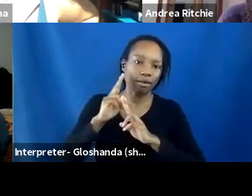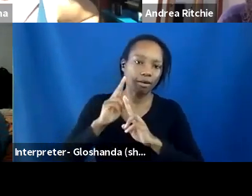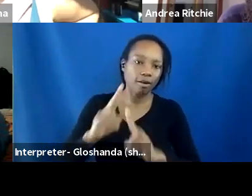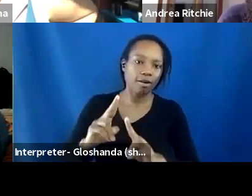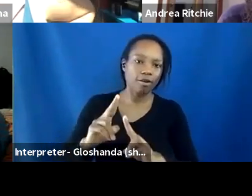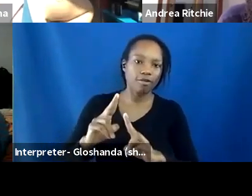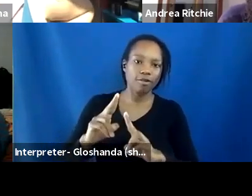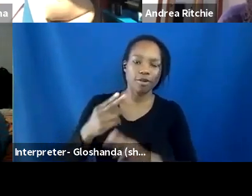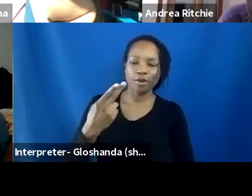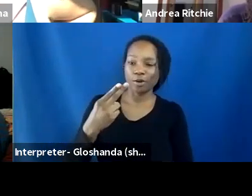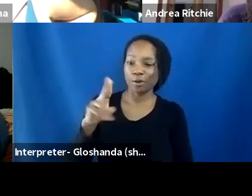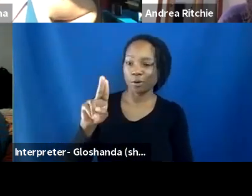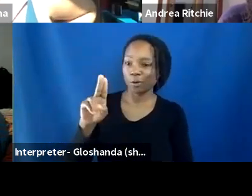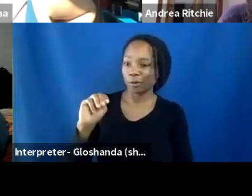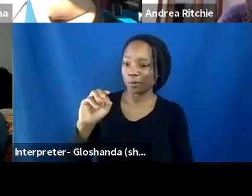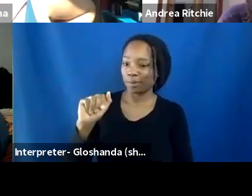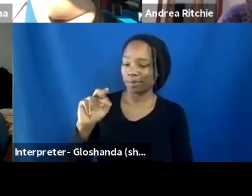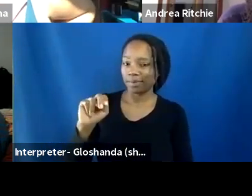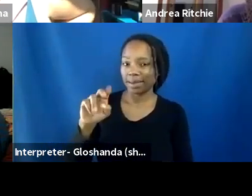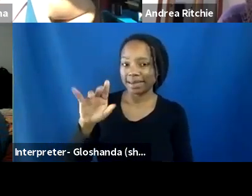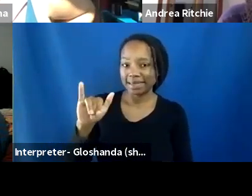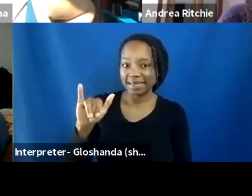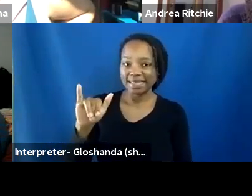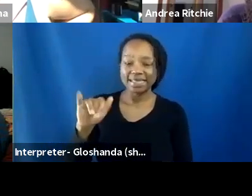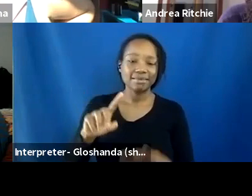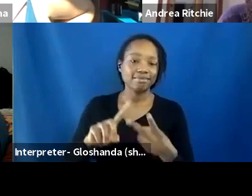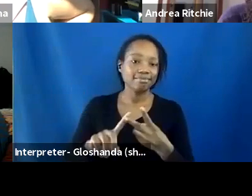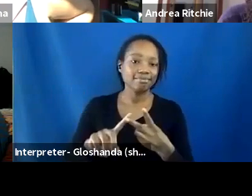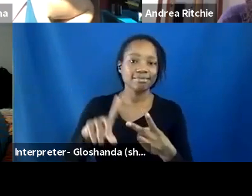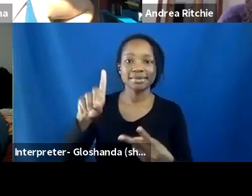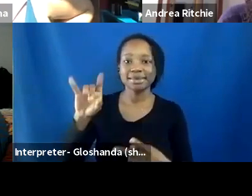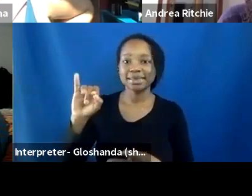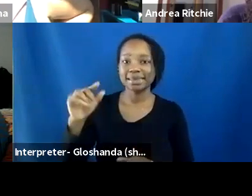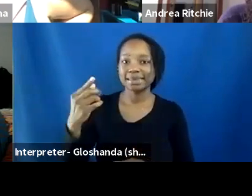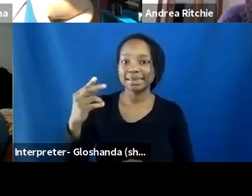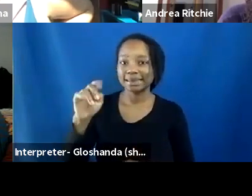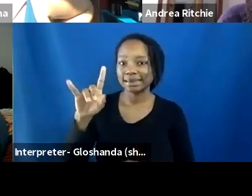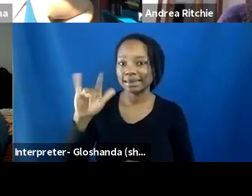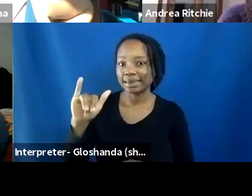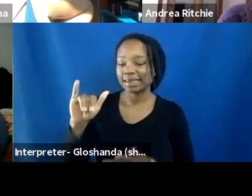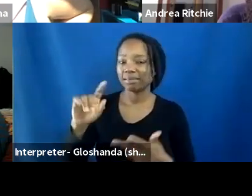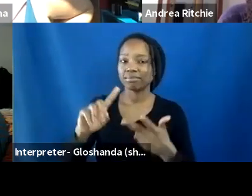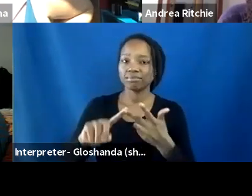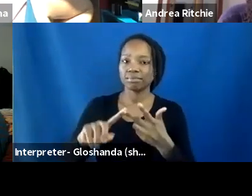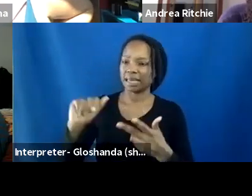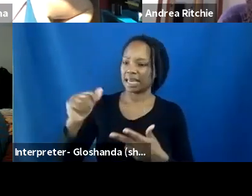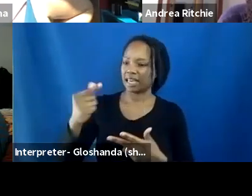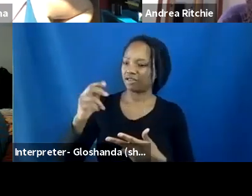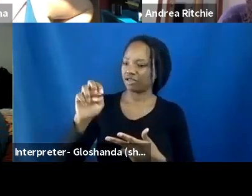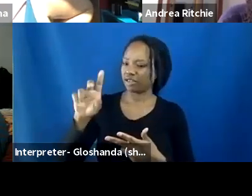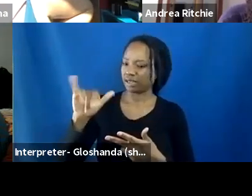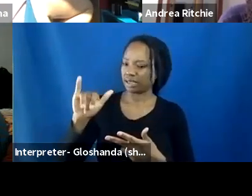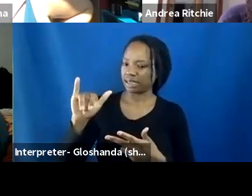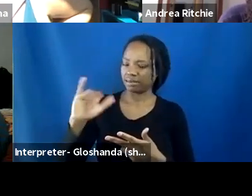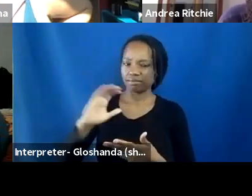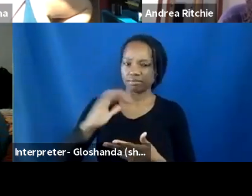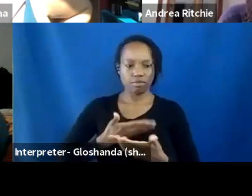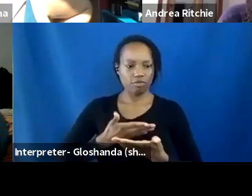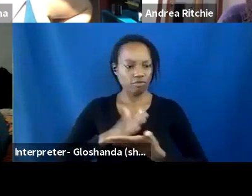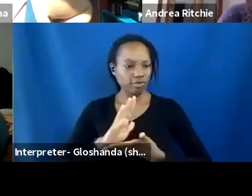the dignity, and the agency of the people it serves, and I think many of us from many different communities